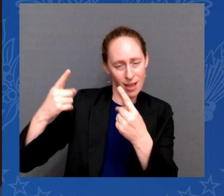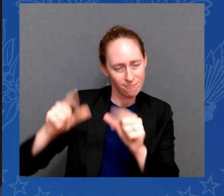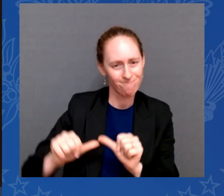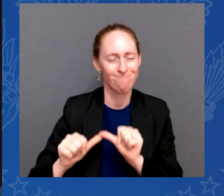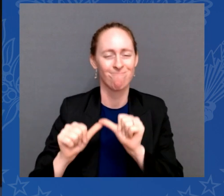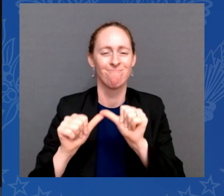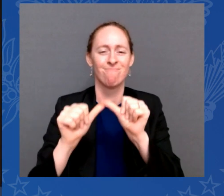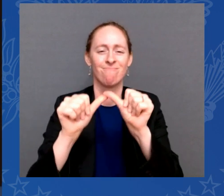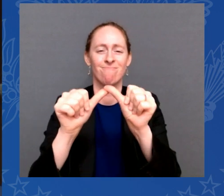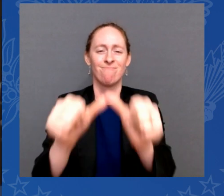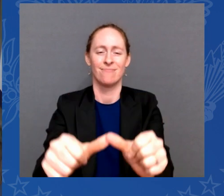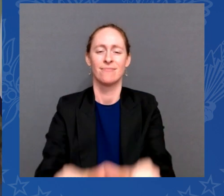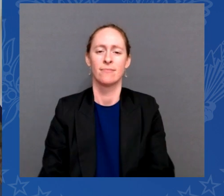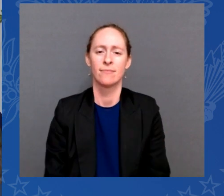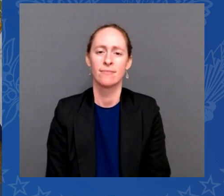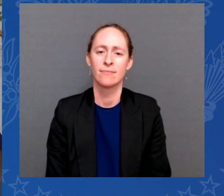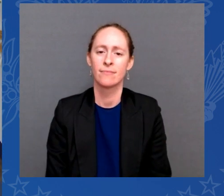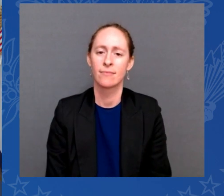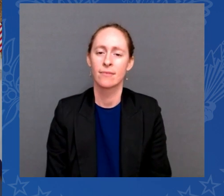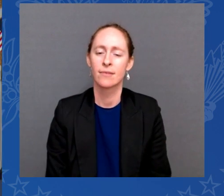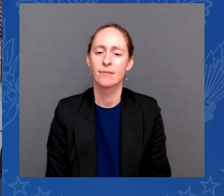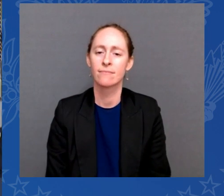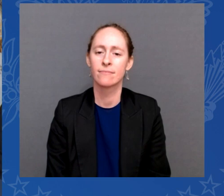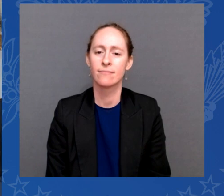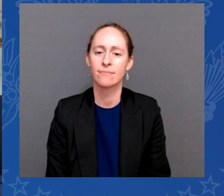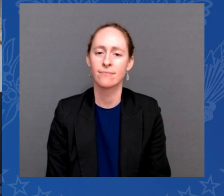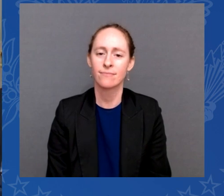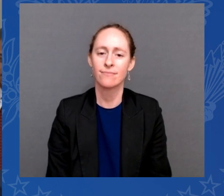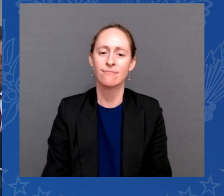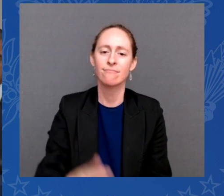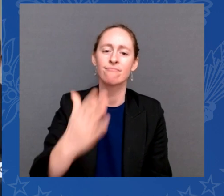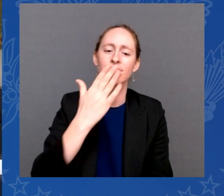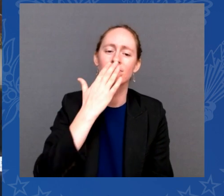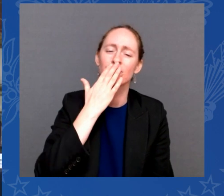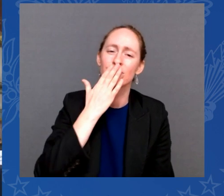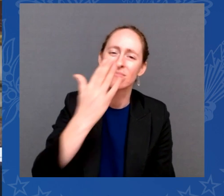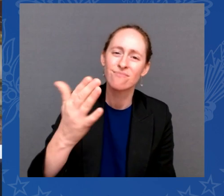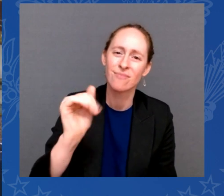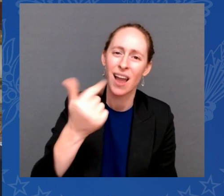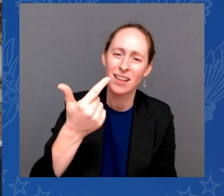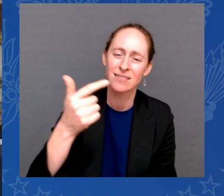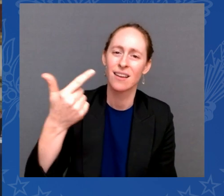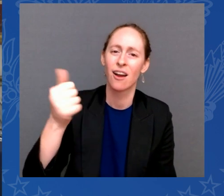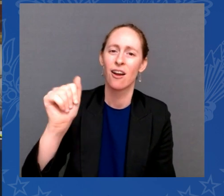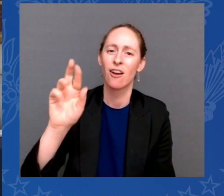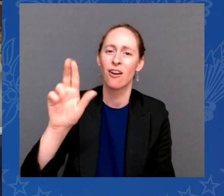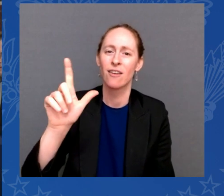Jennifer Klein: Thank you so much, Attorney General Garland. Now, there's supposed to be through the miracles of technology,